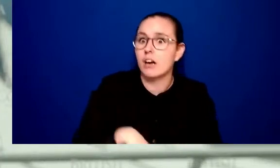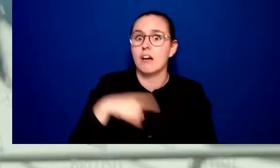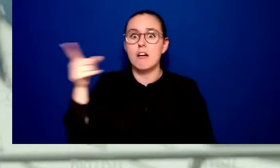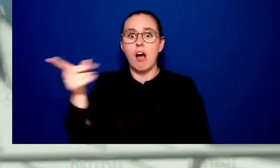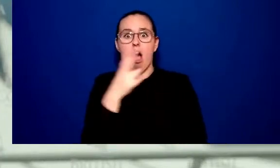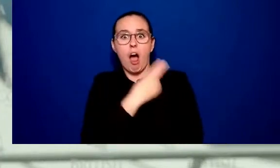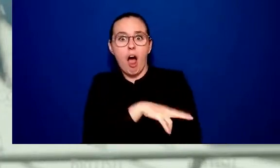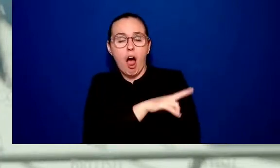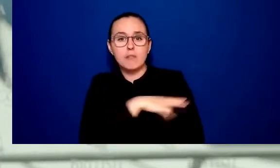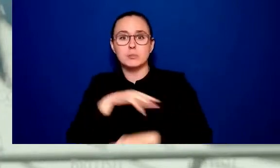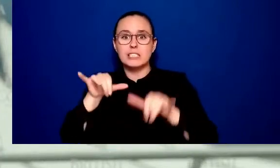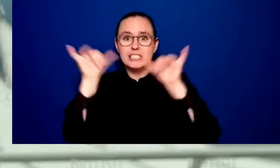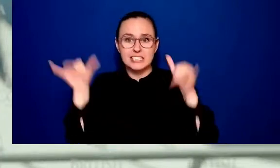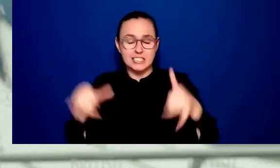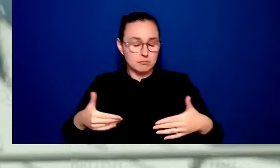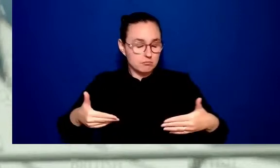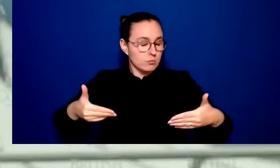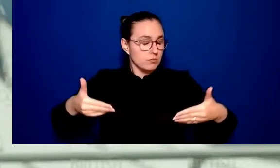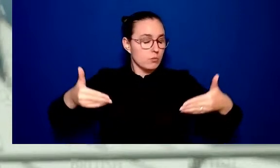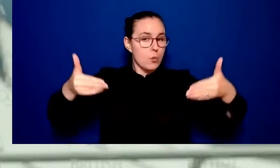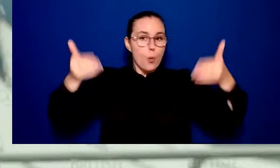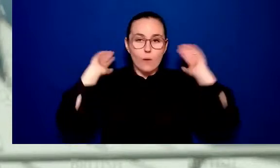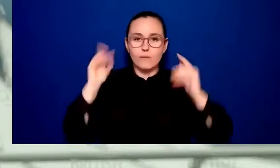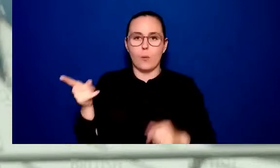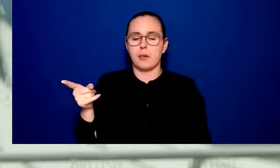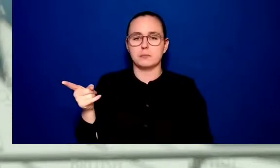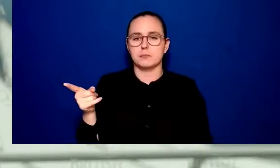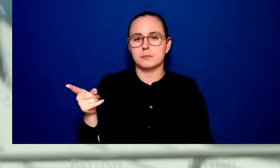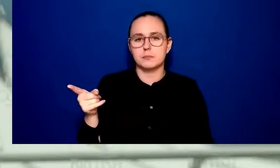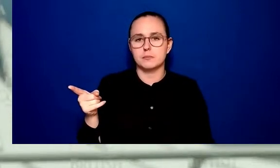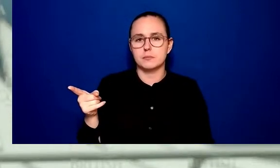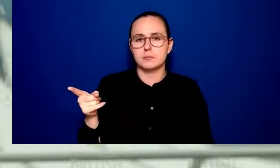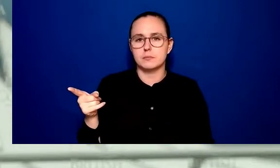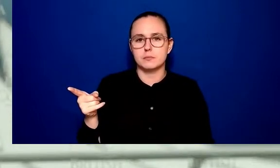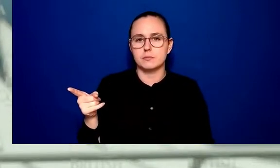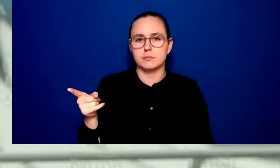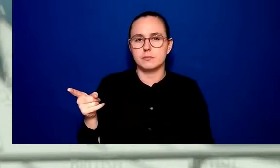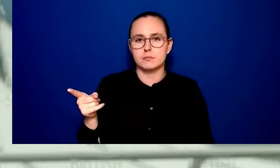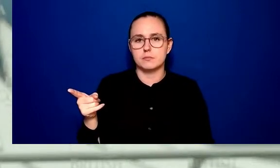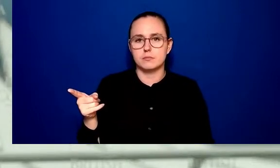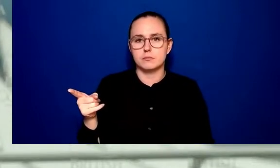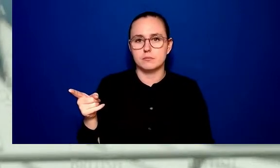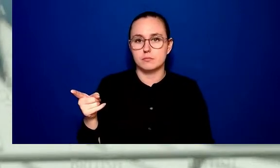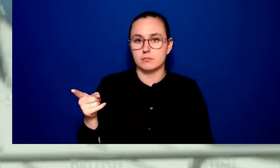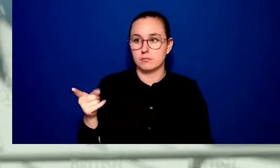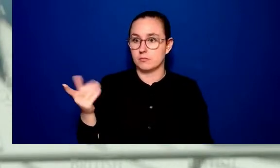also means now that people who need other types of health services are not able to get it